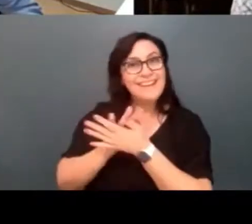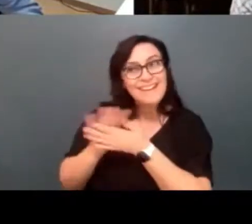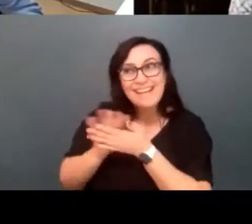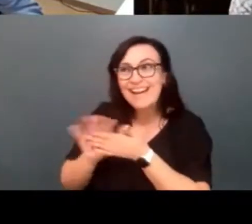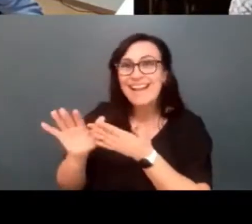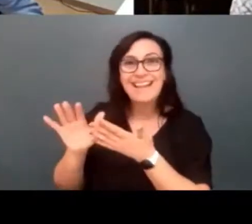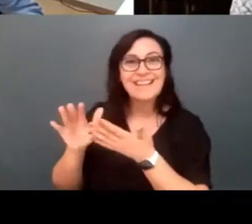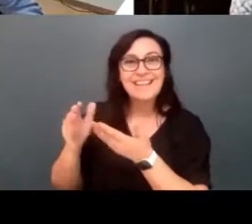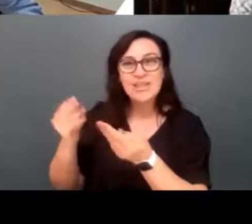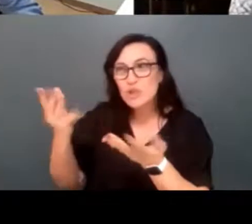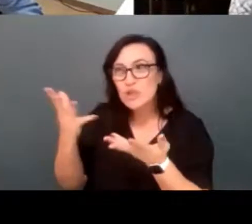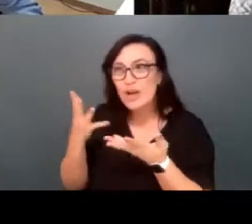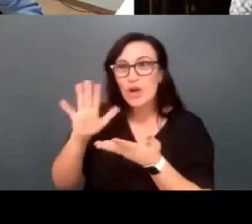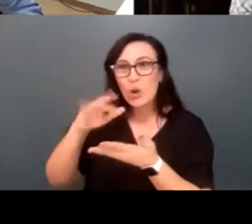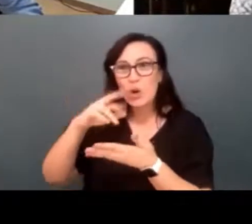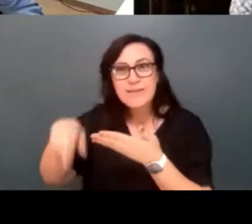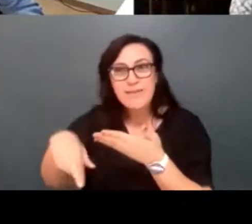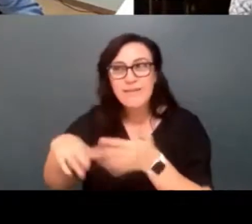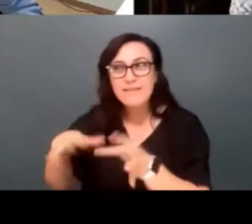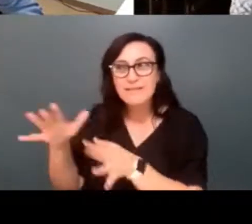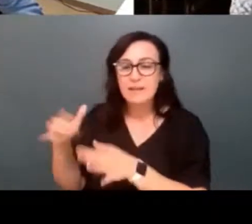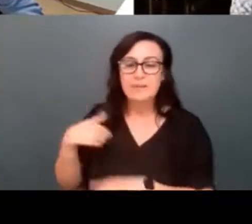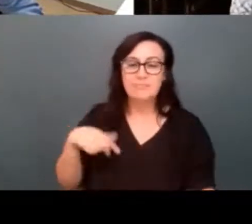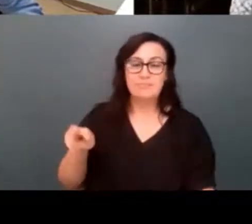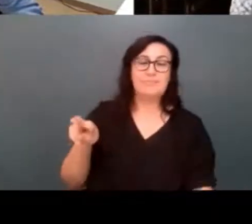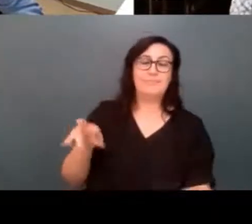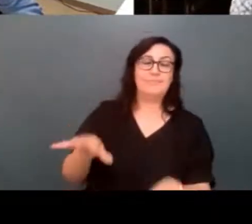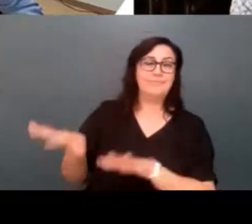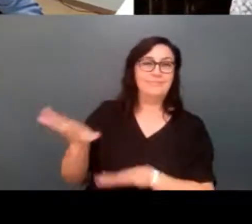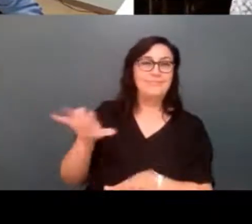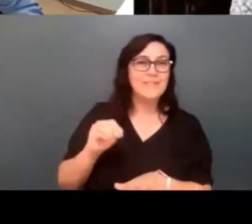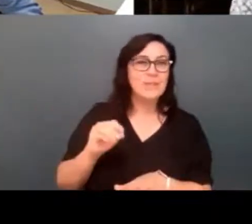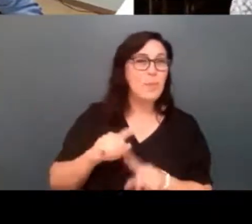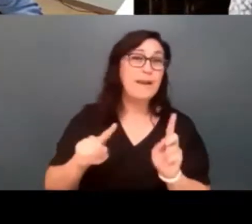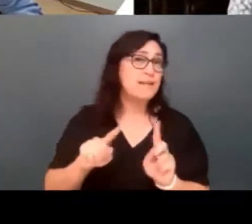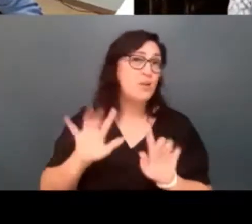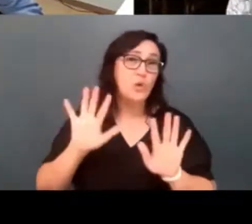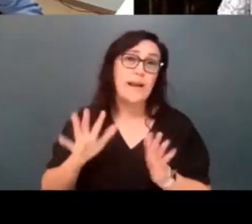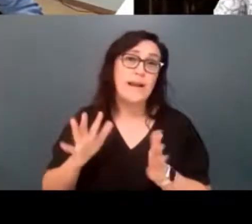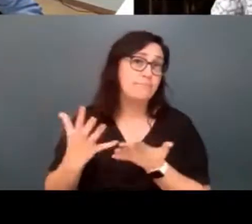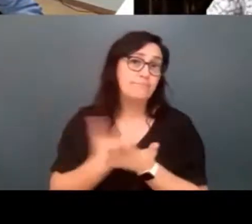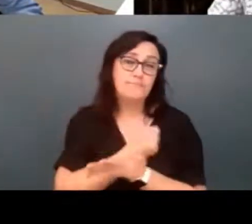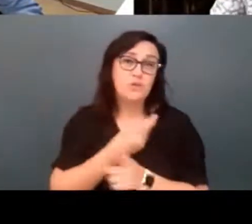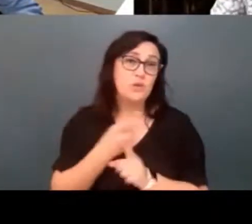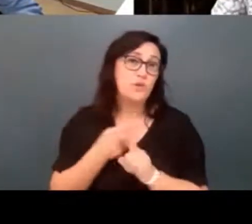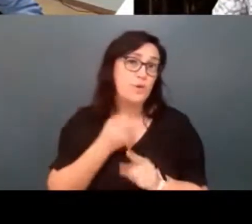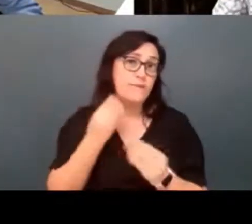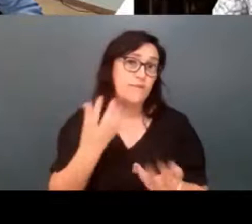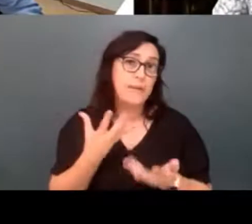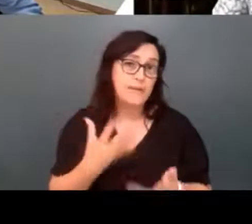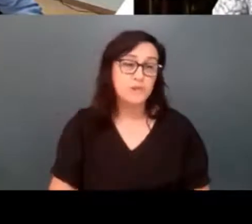has a great deal of work, but an important source of information. Thank you, Nicole.